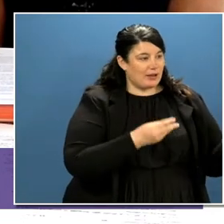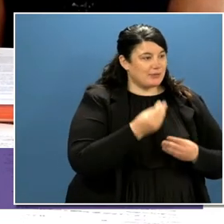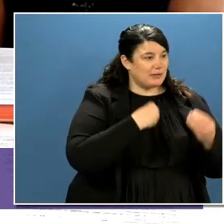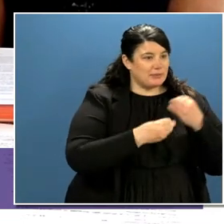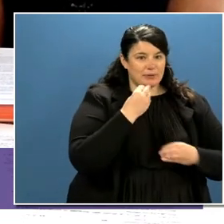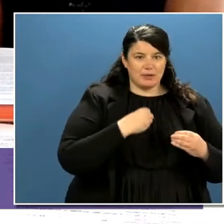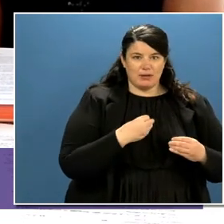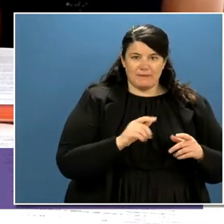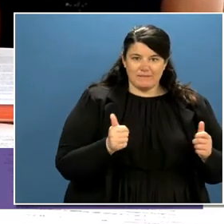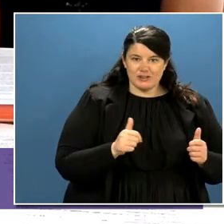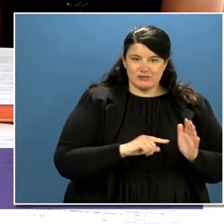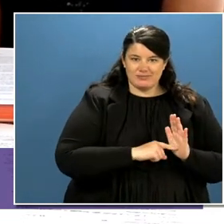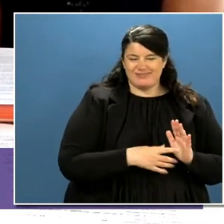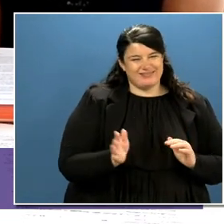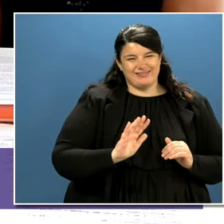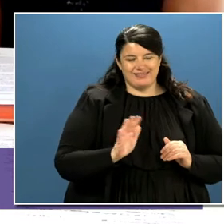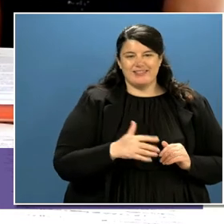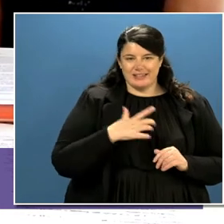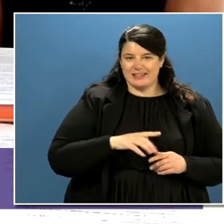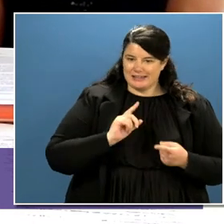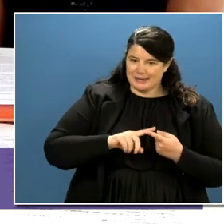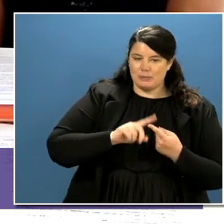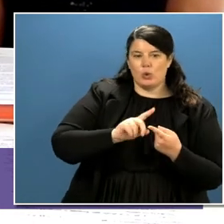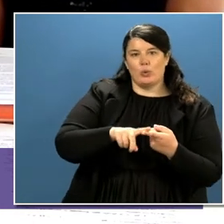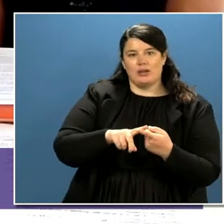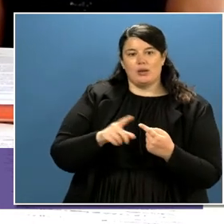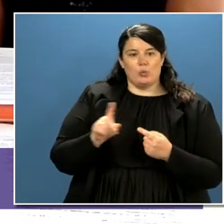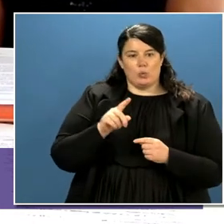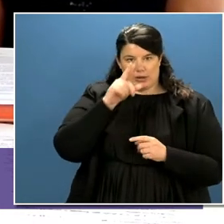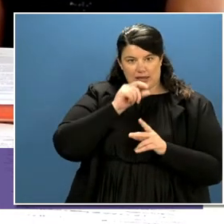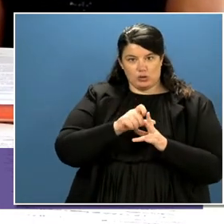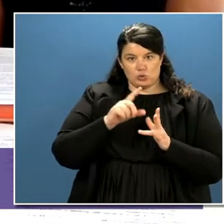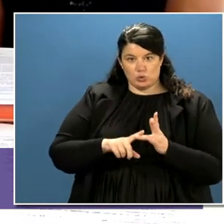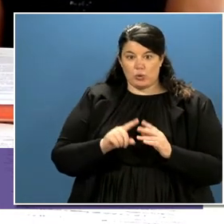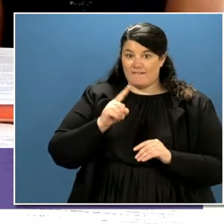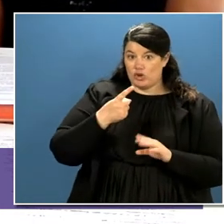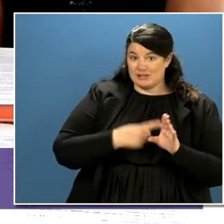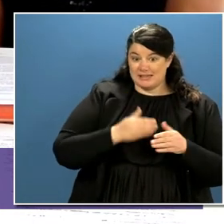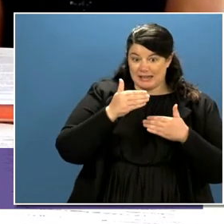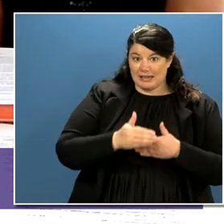So what is it going to take to actually achieve year 1 goal? Write it into the budget.